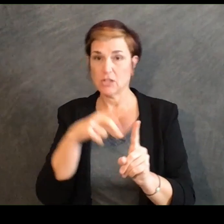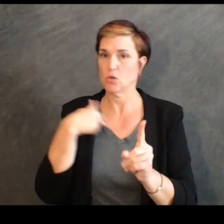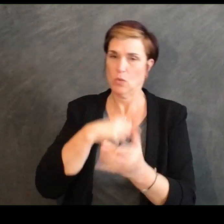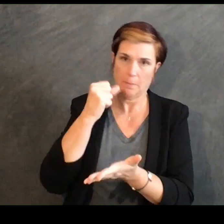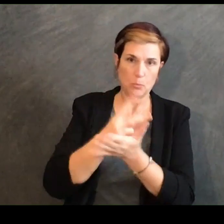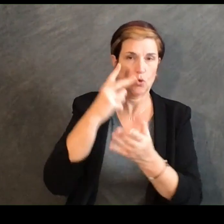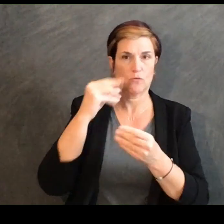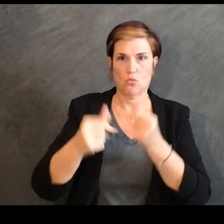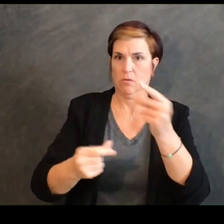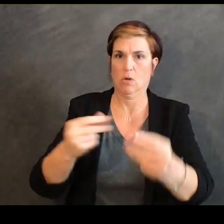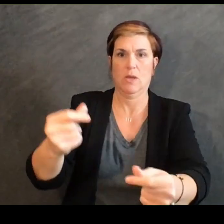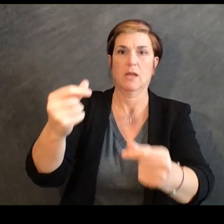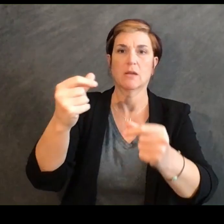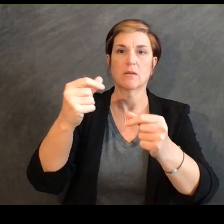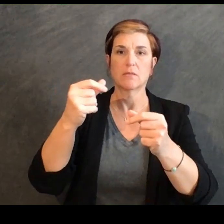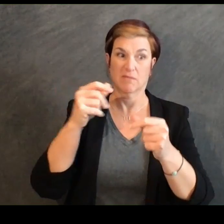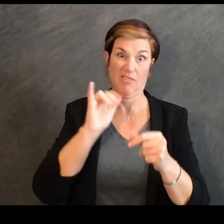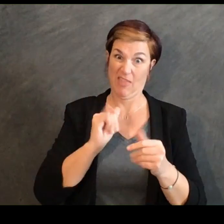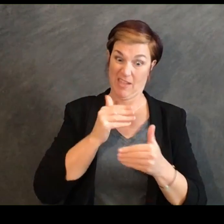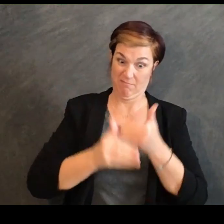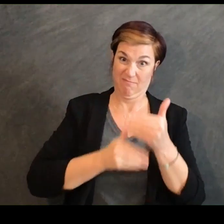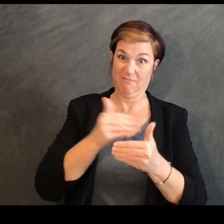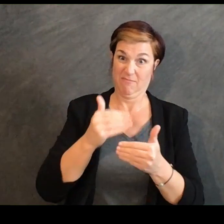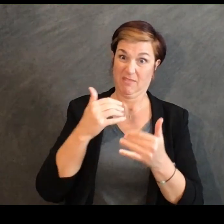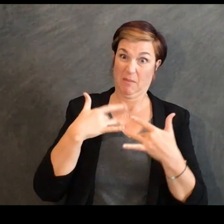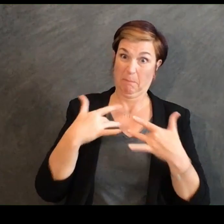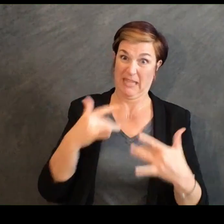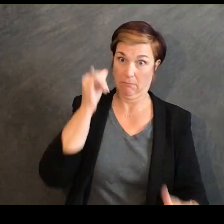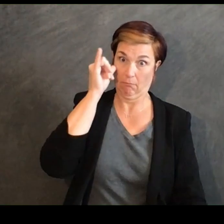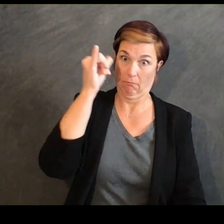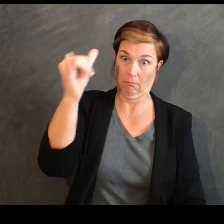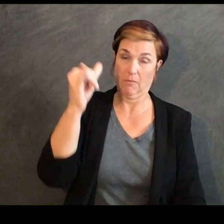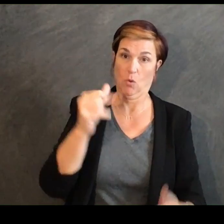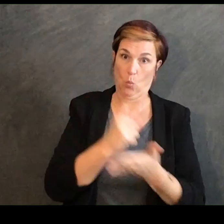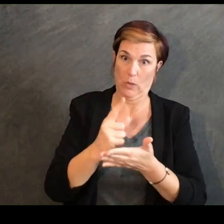weeks we therefore expect up to a half a million additional tests will be